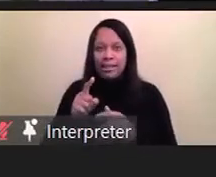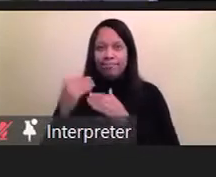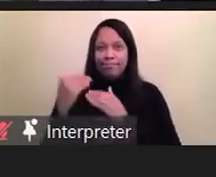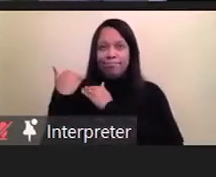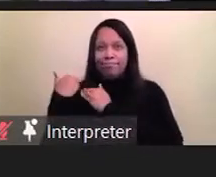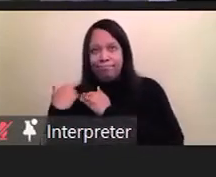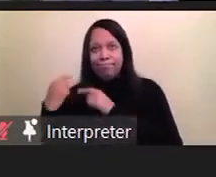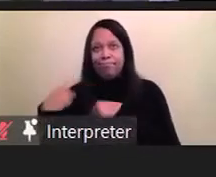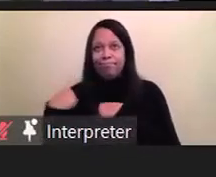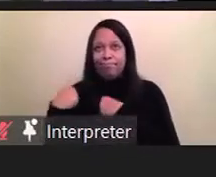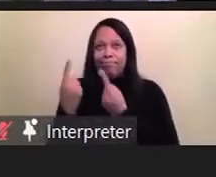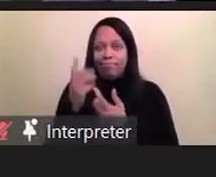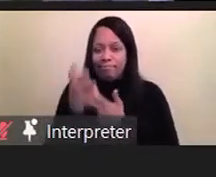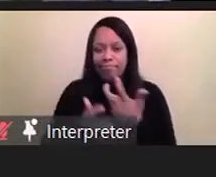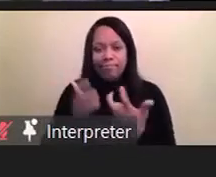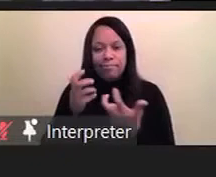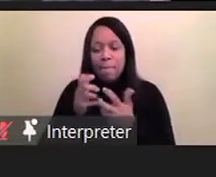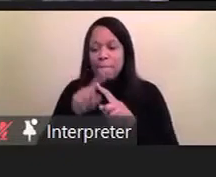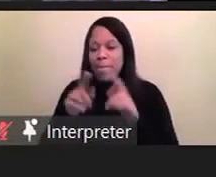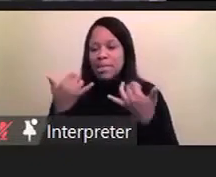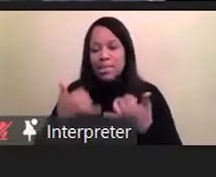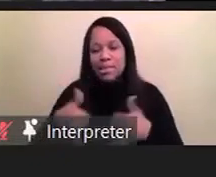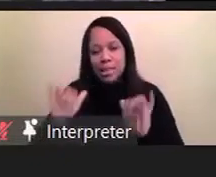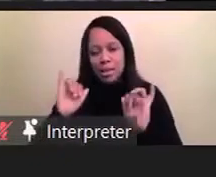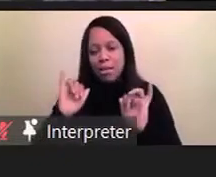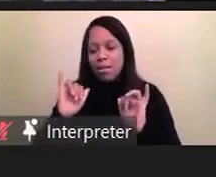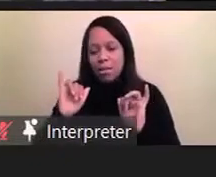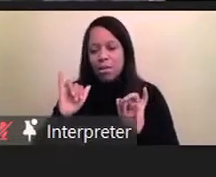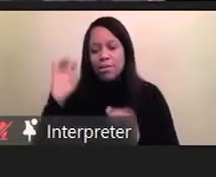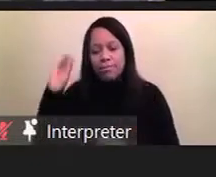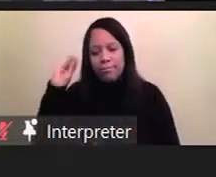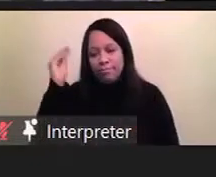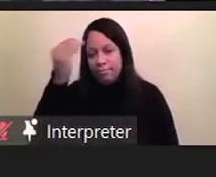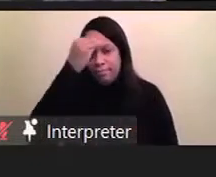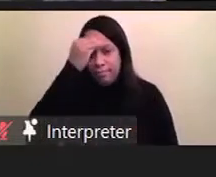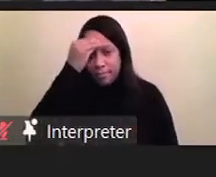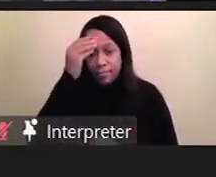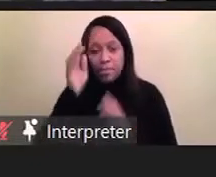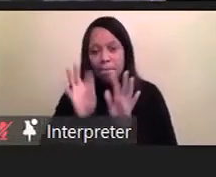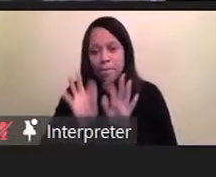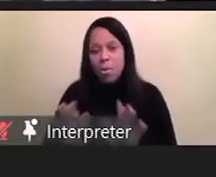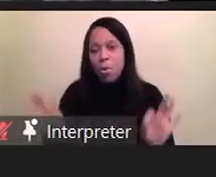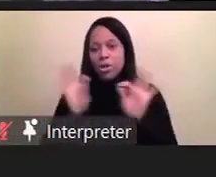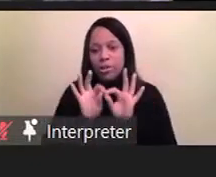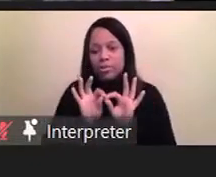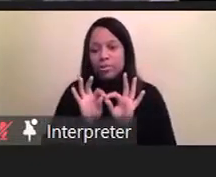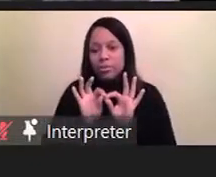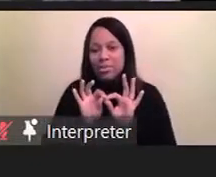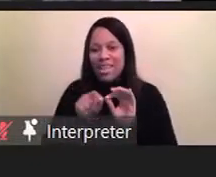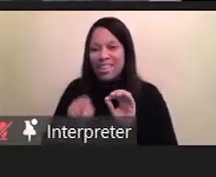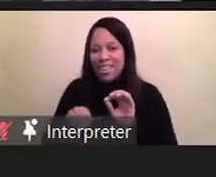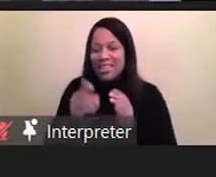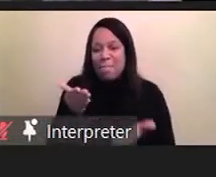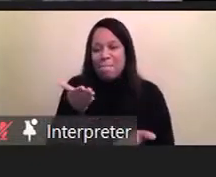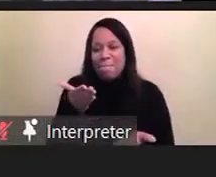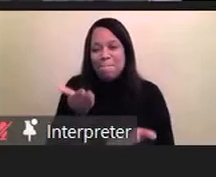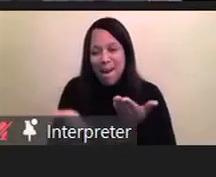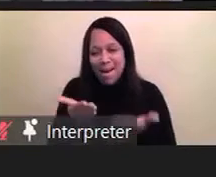But you have to keep in mind that this might be something